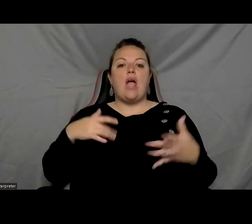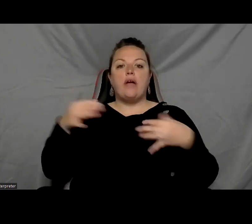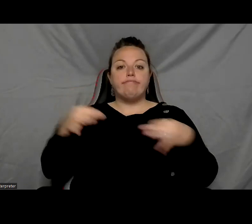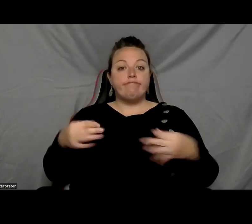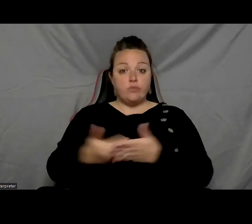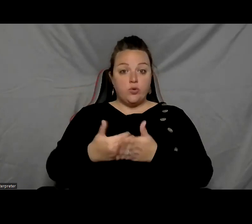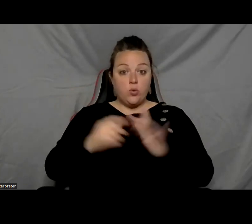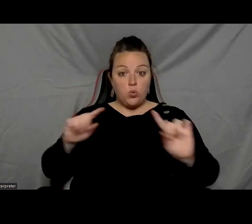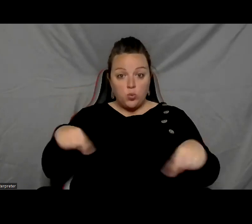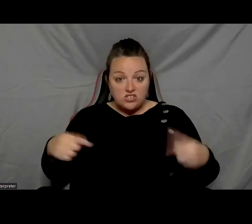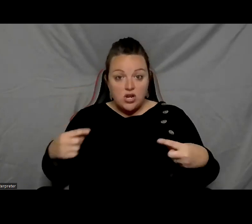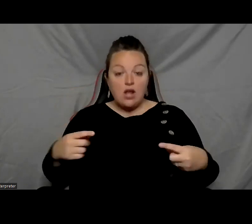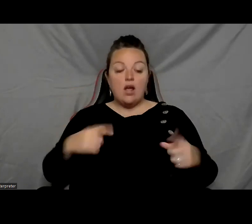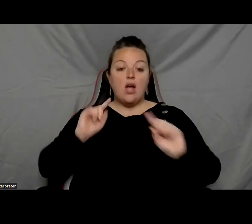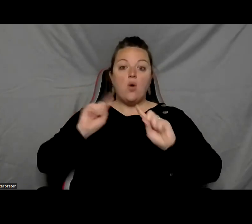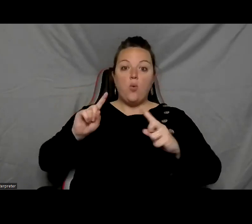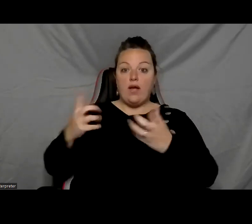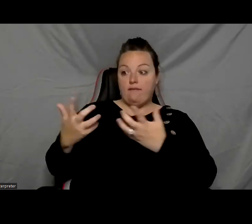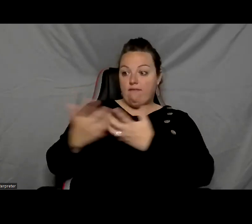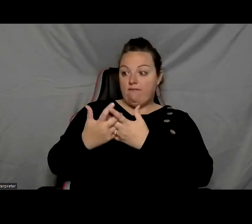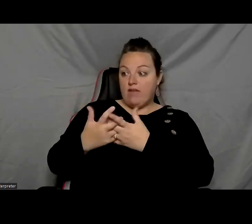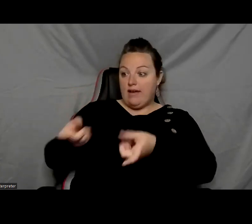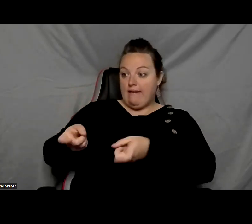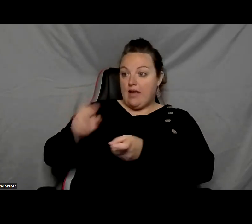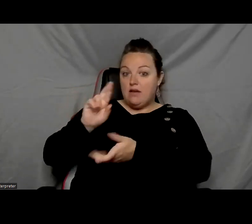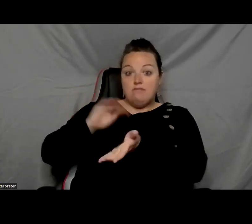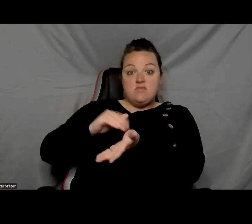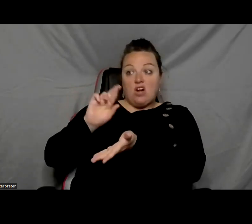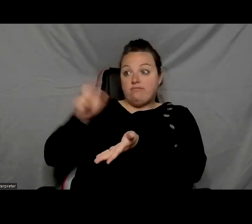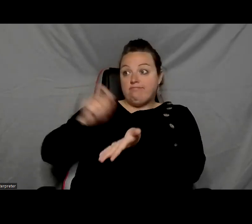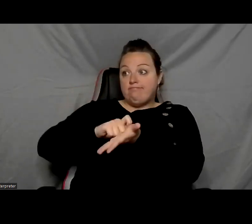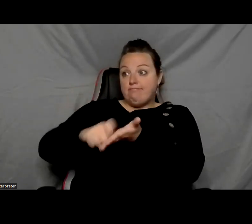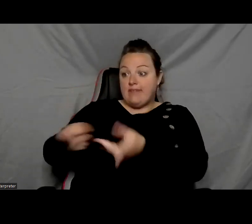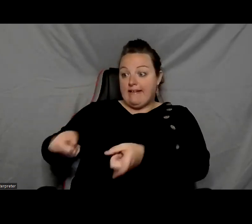I went to get fitted, it's prescribed, I'm supposed to get this chair, I haven't got